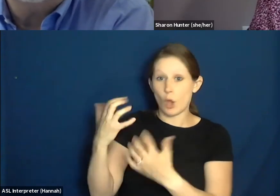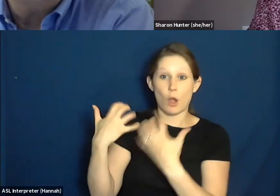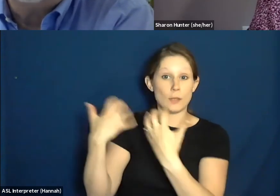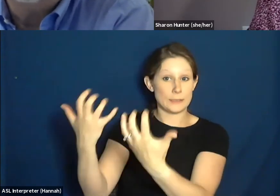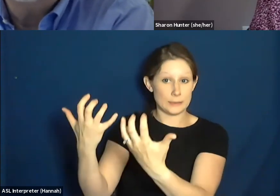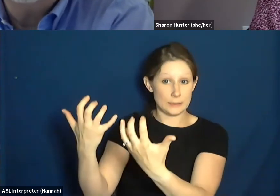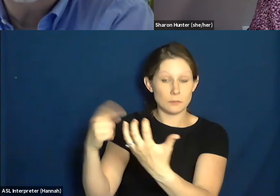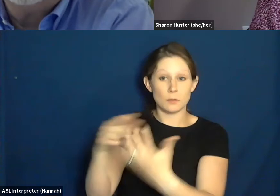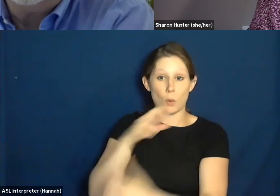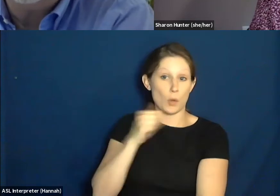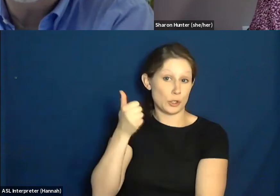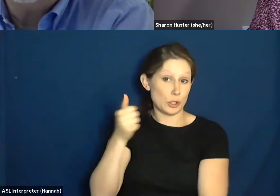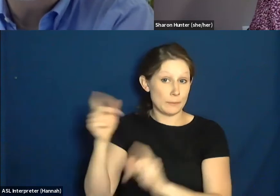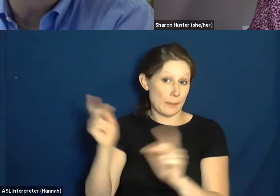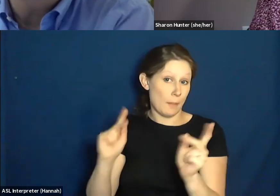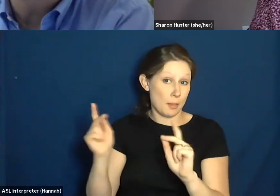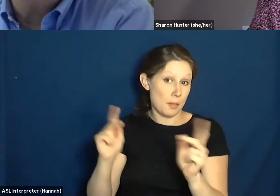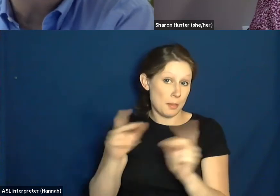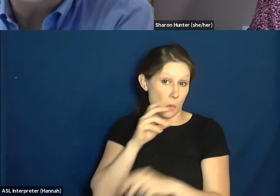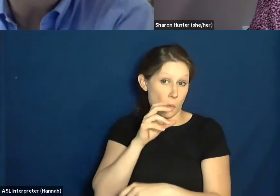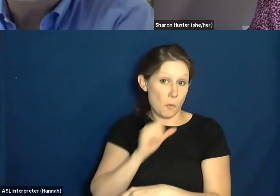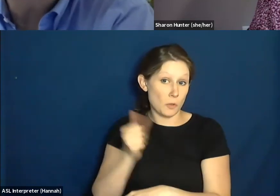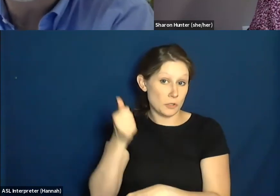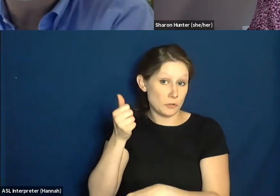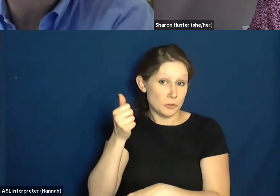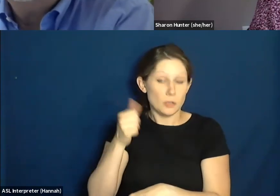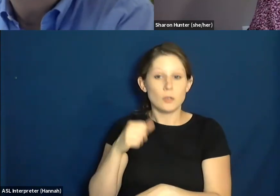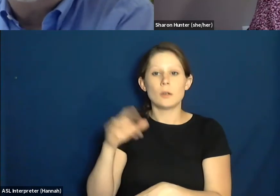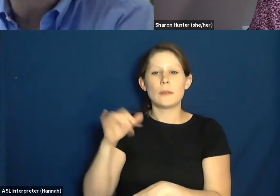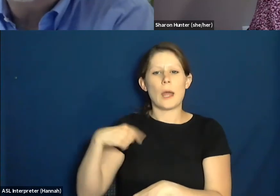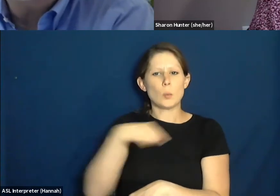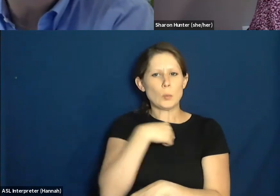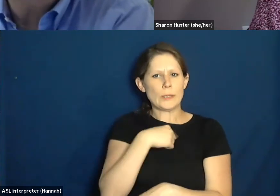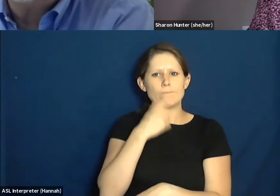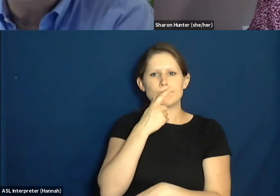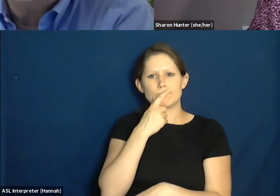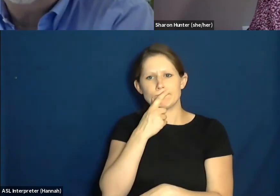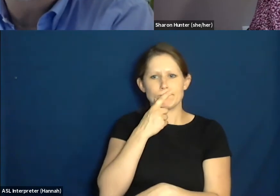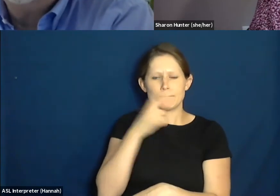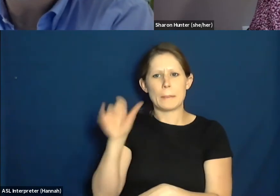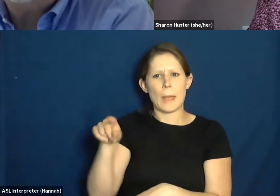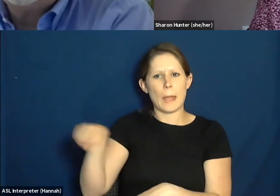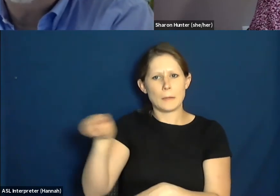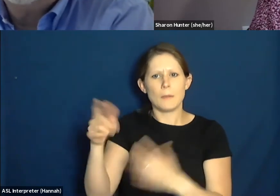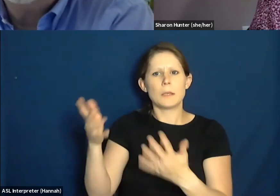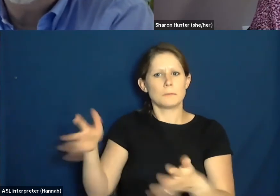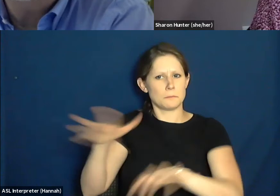older, older audience, because that was the audience already getting vaccinated at that time.